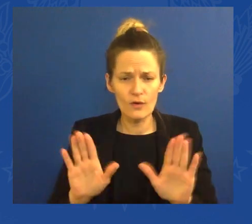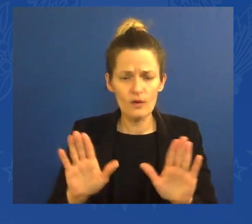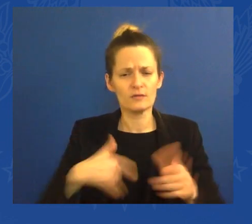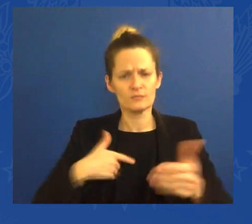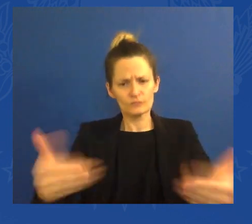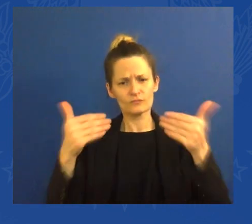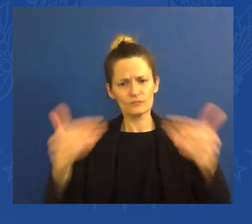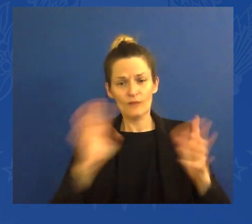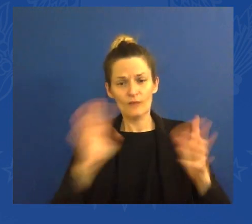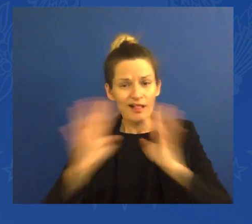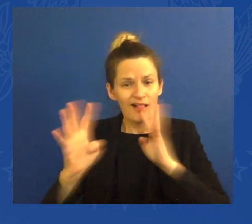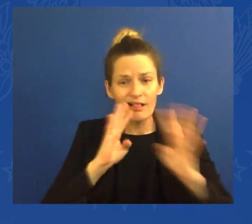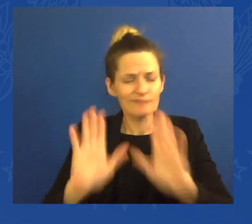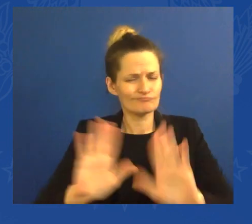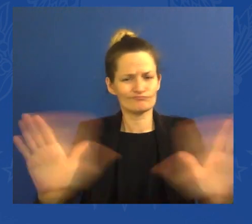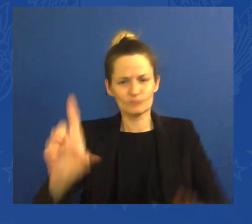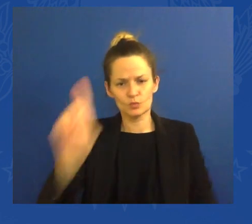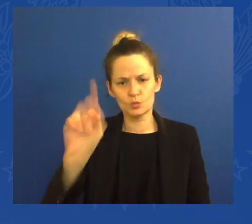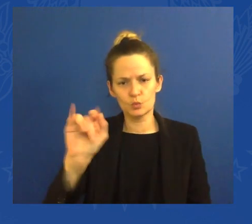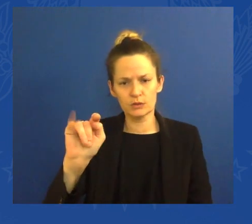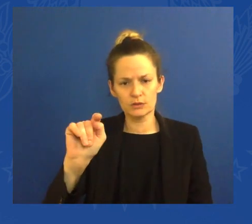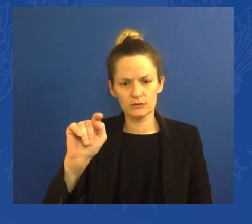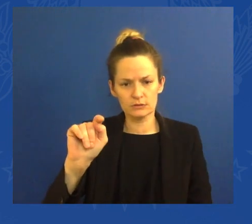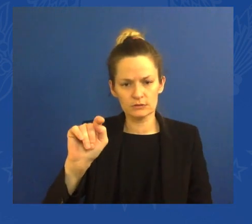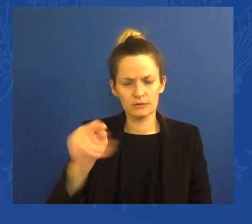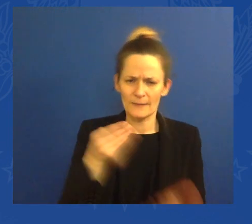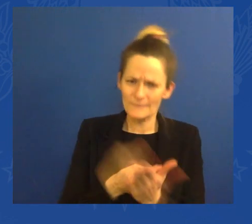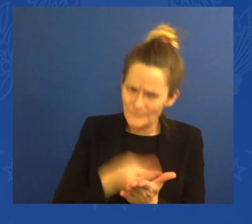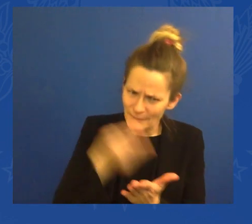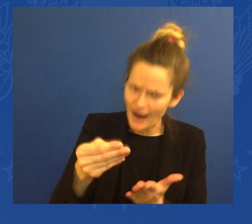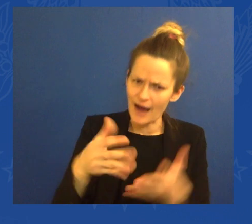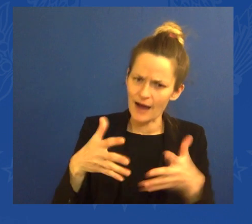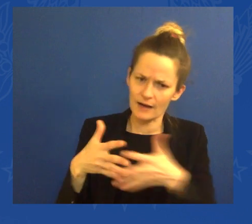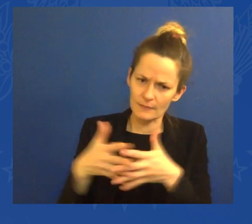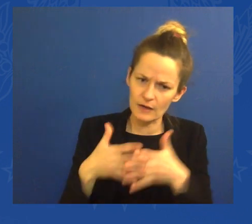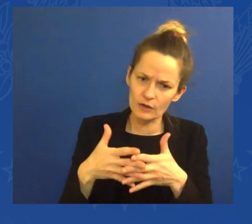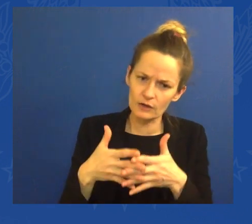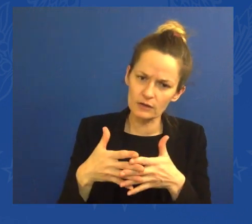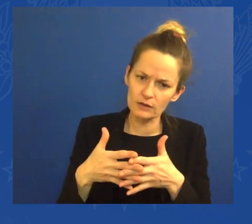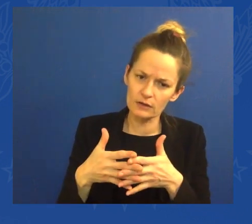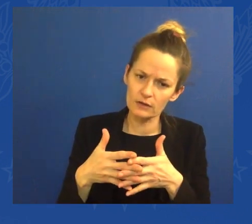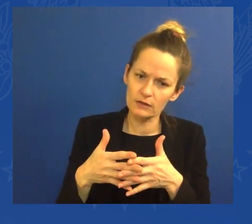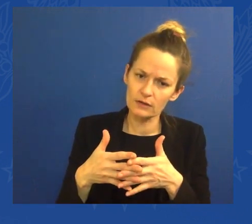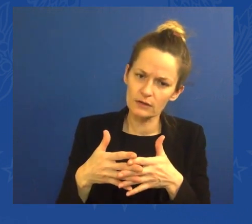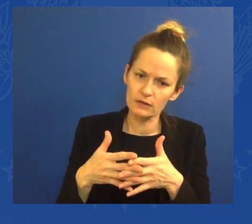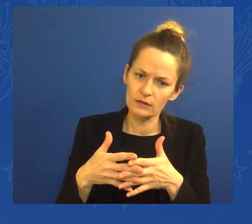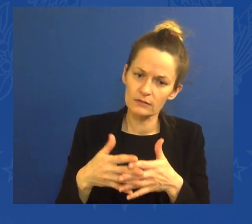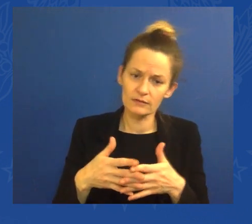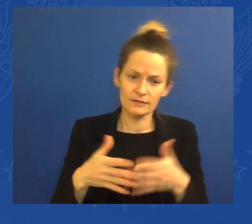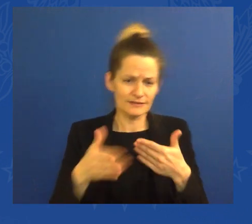to make sure everything from the deck of an aircraft carrier to the steel on the bridge is made in America.